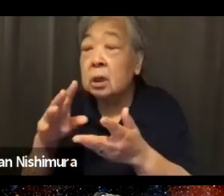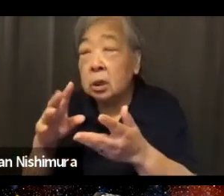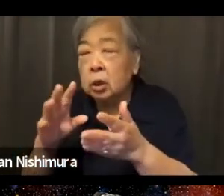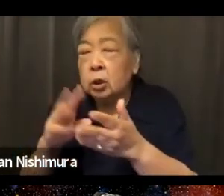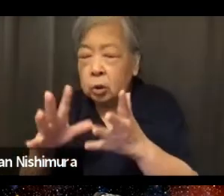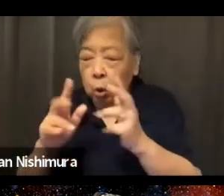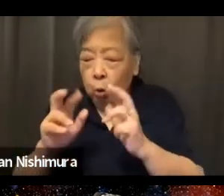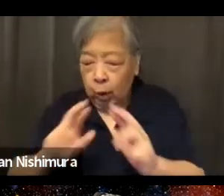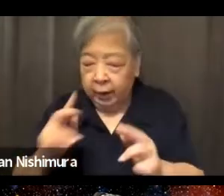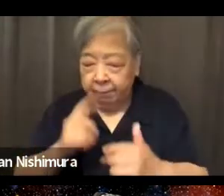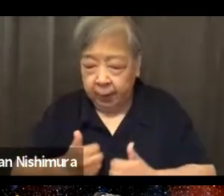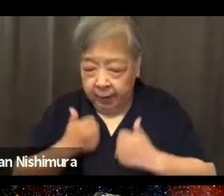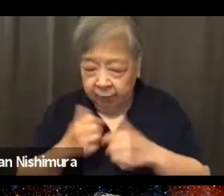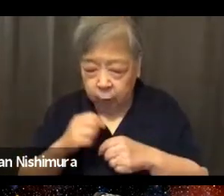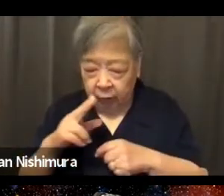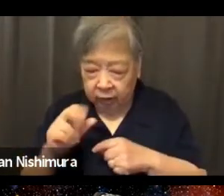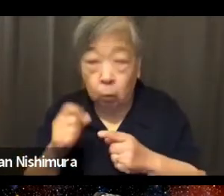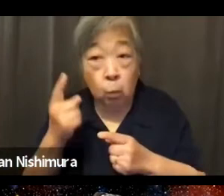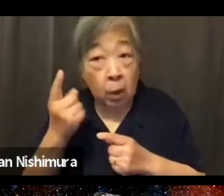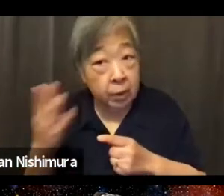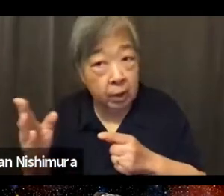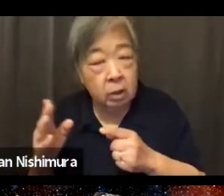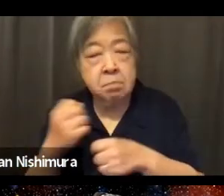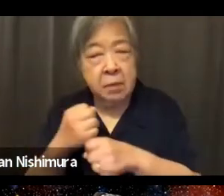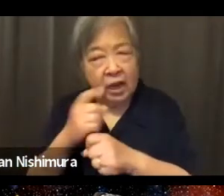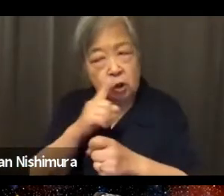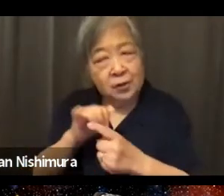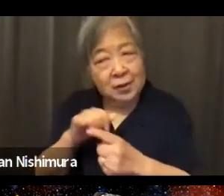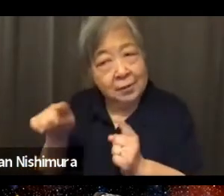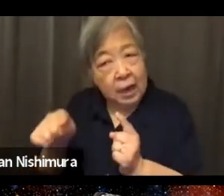one of the things that comes up is making sure they're aware of what it looks like on